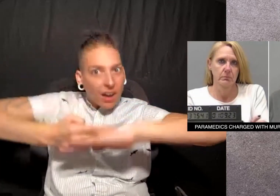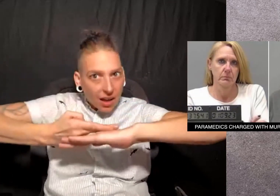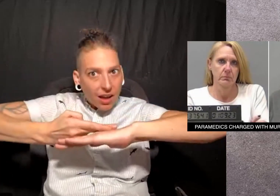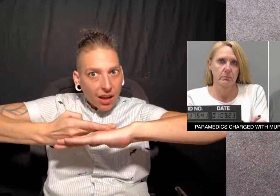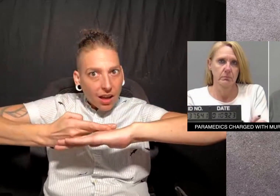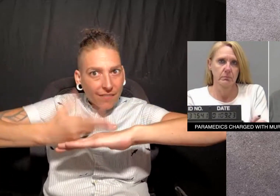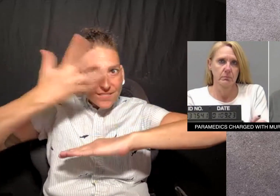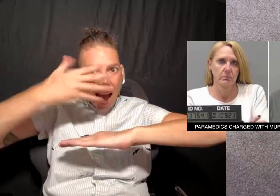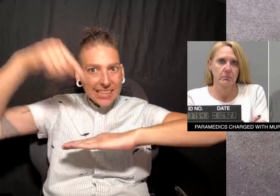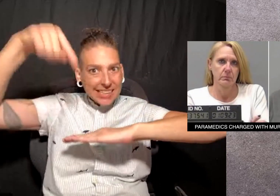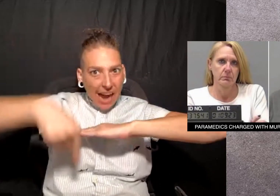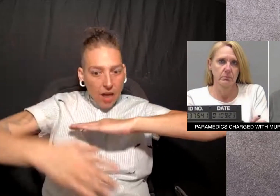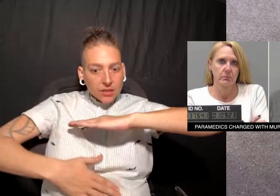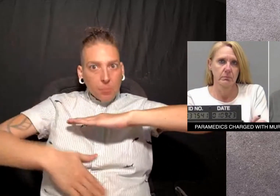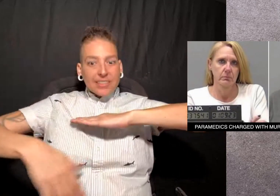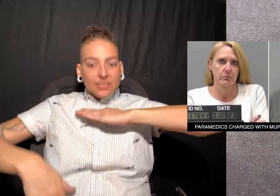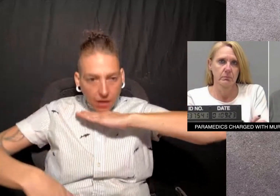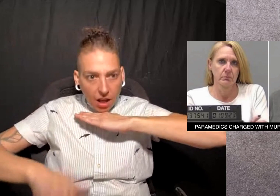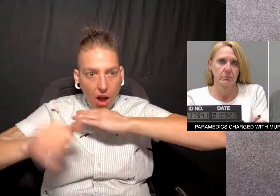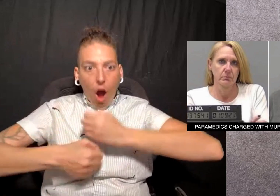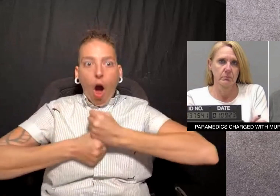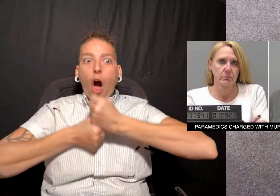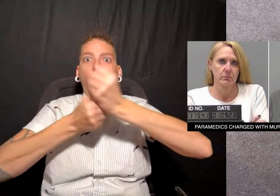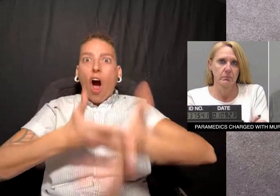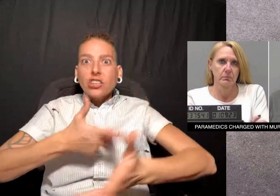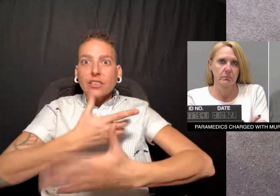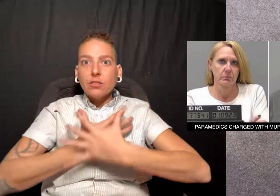face down on his stomach and he suffocated